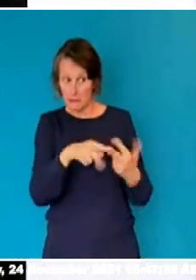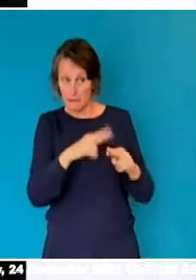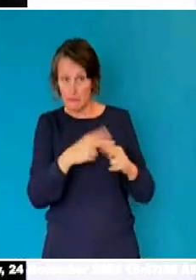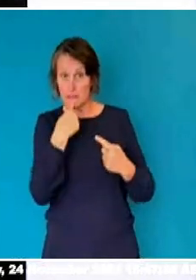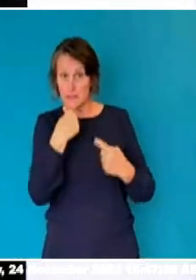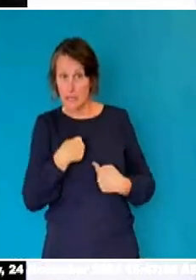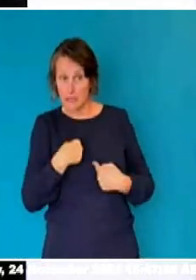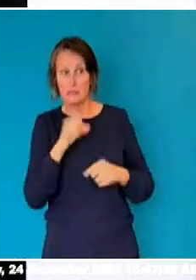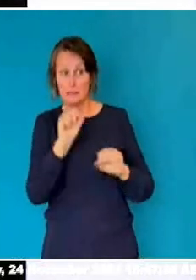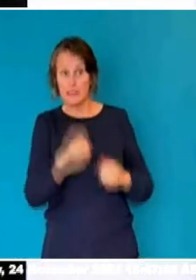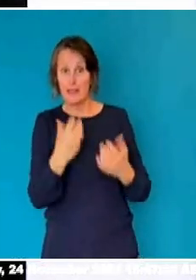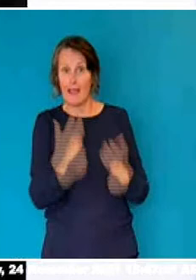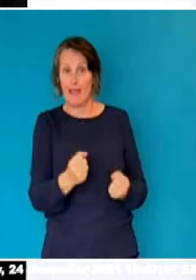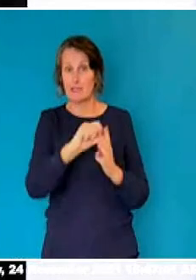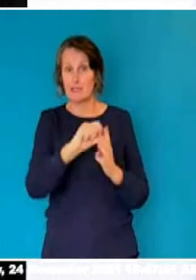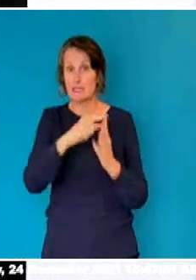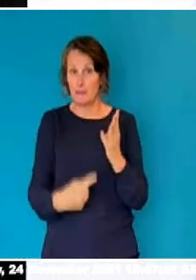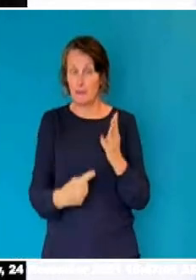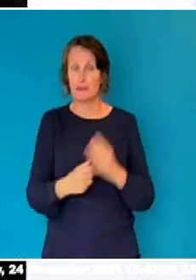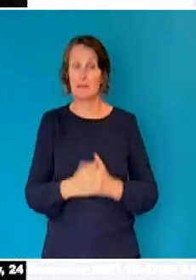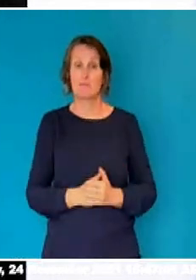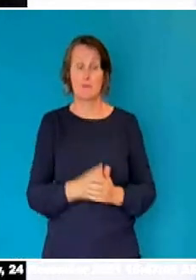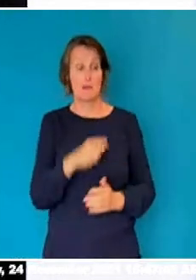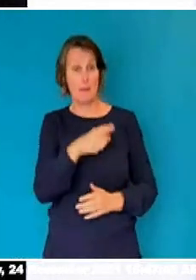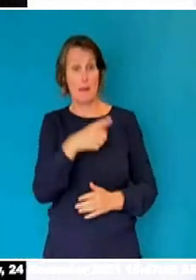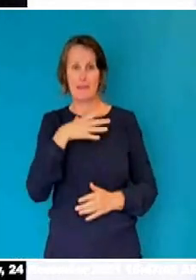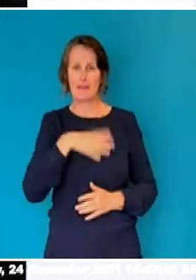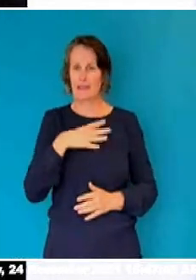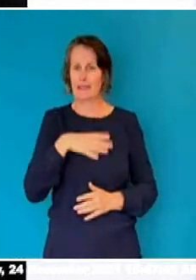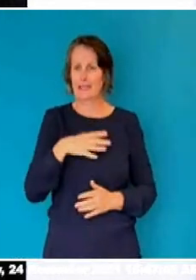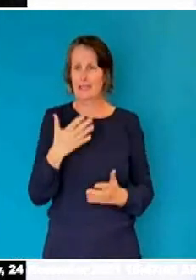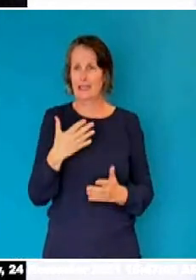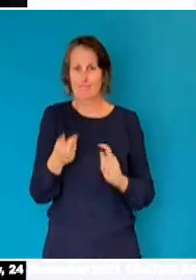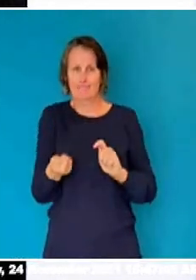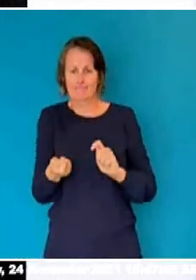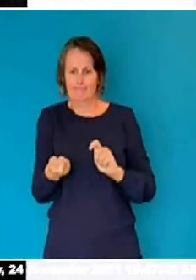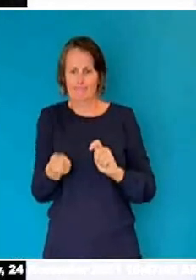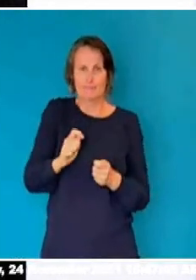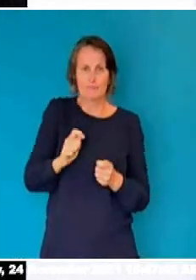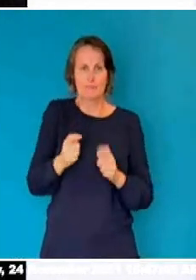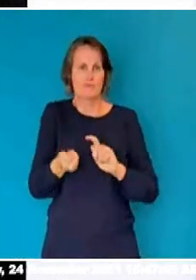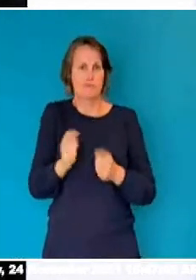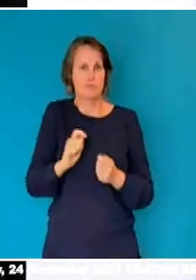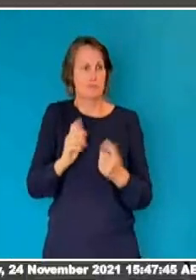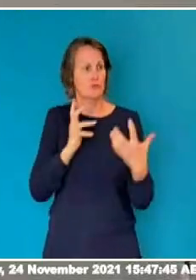disability and require accessibility adjustments in the workplace, then we will